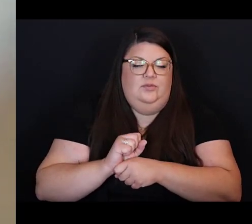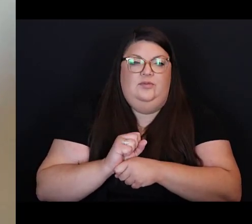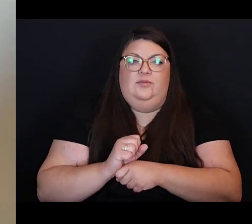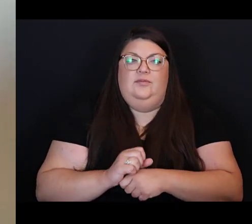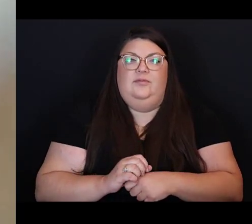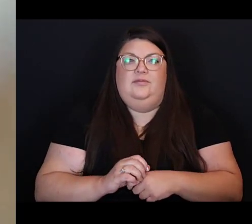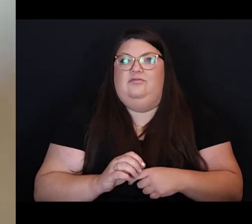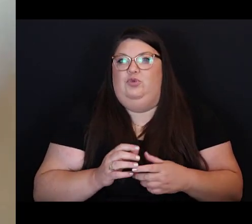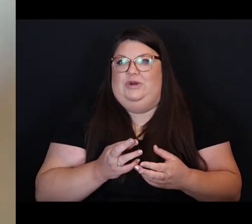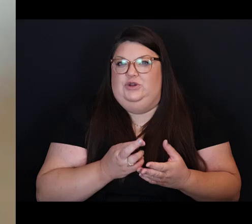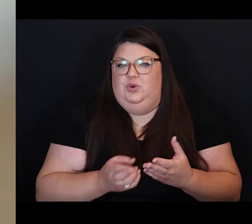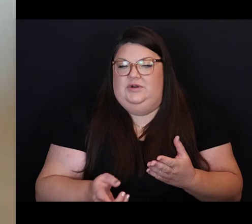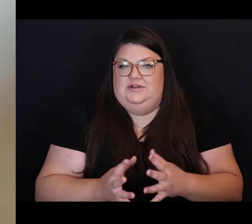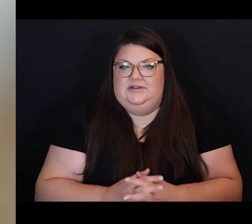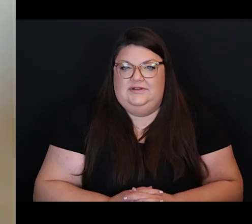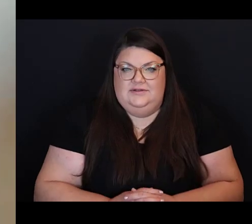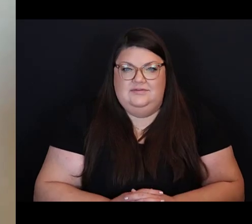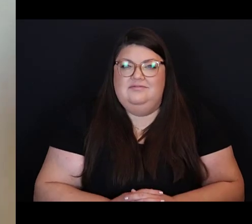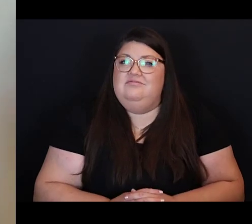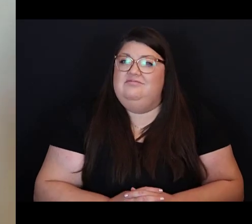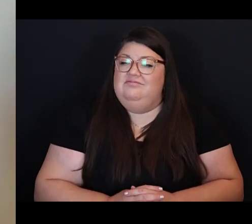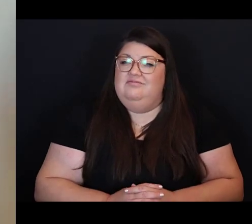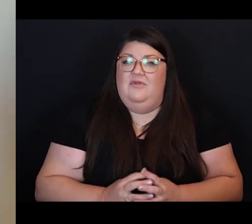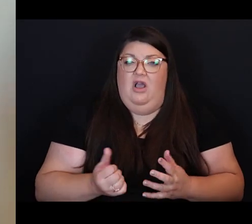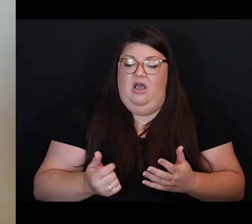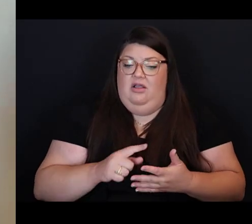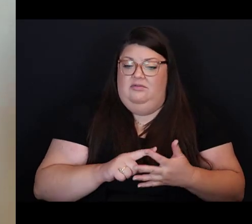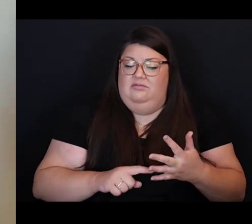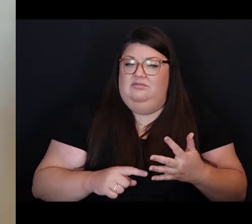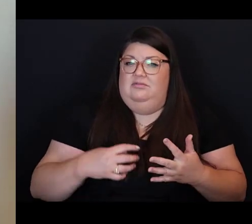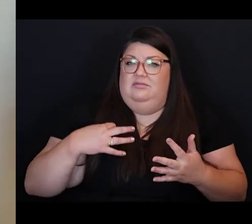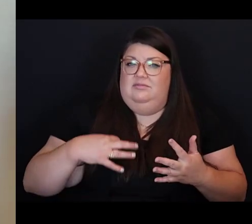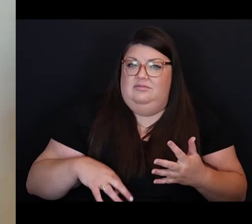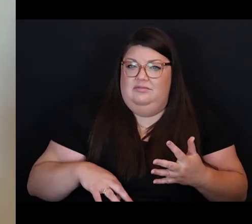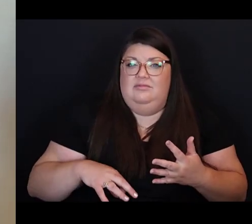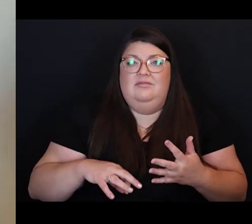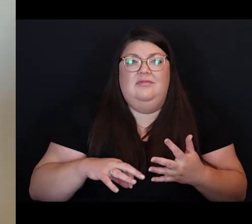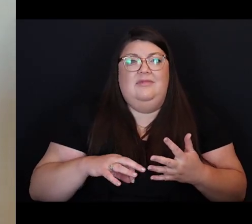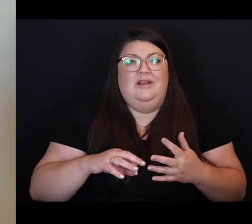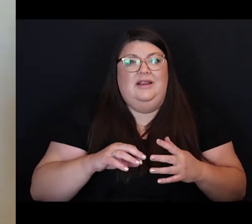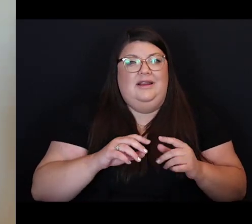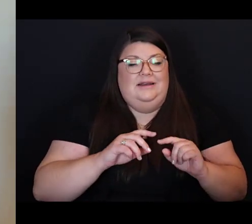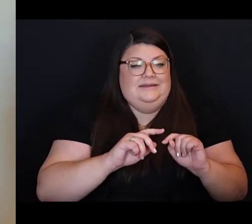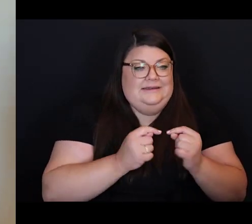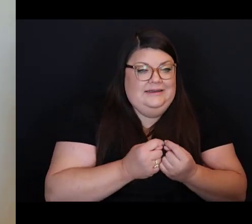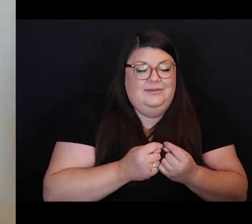any organization would benefit from supporting its professionals and teams in accessing the courses